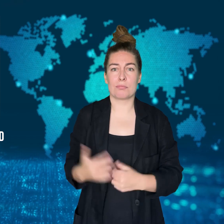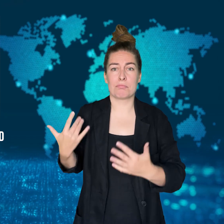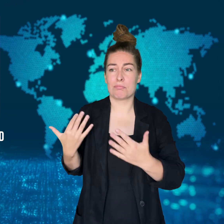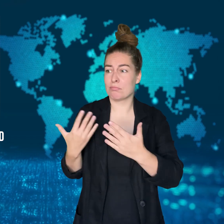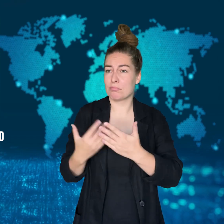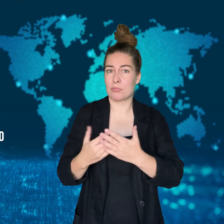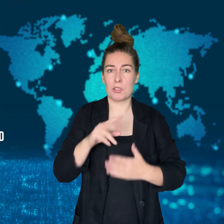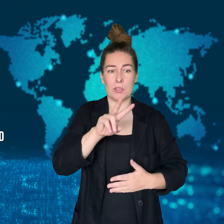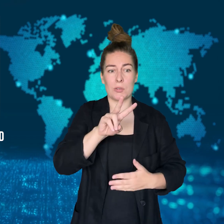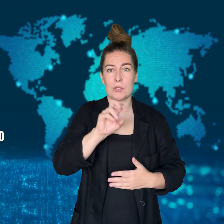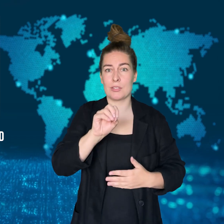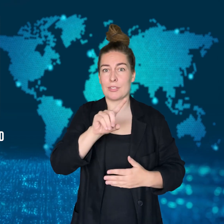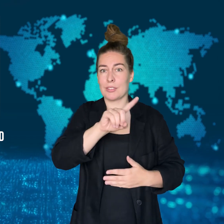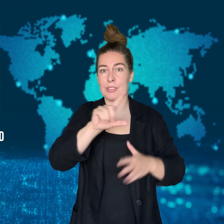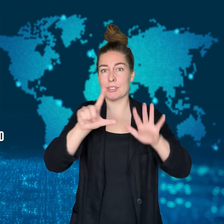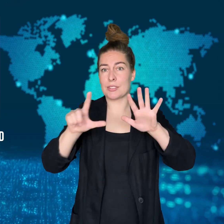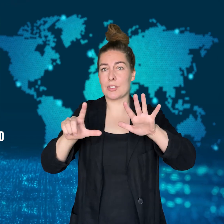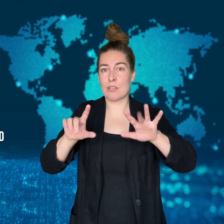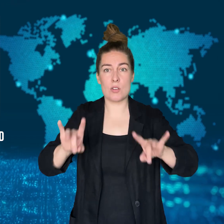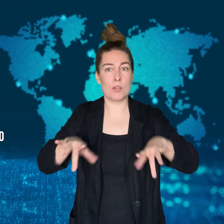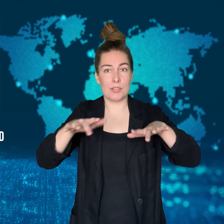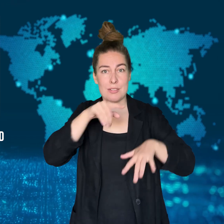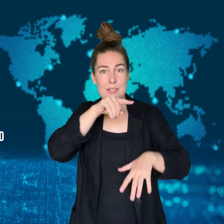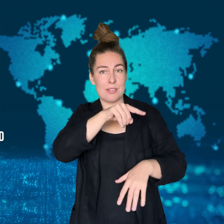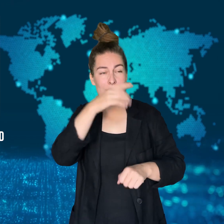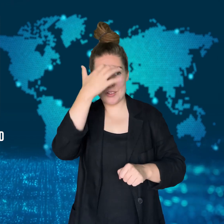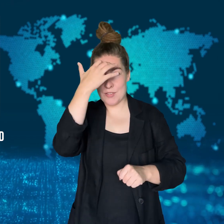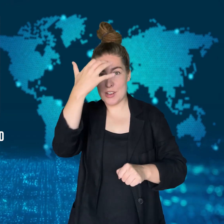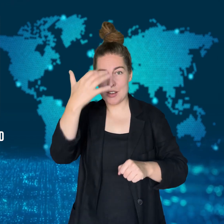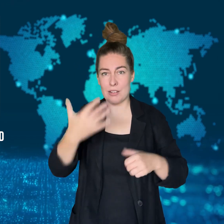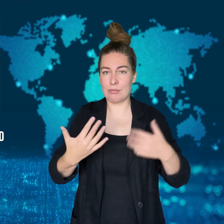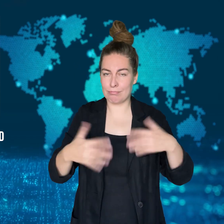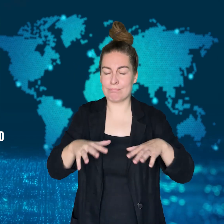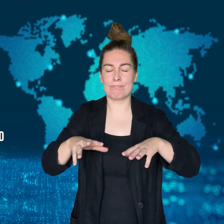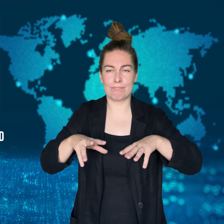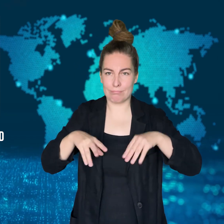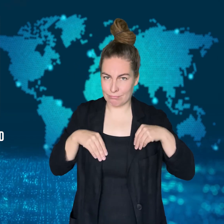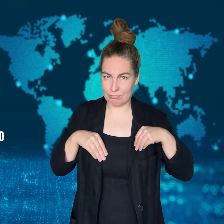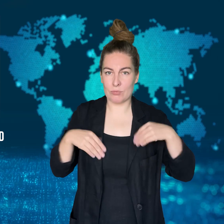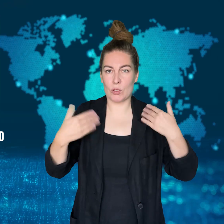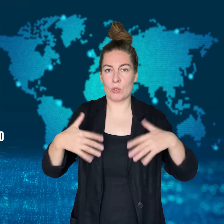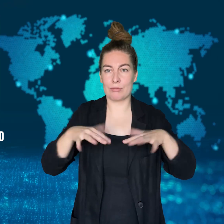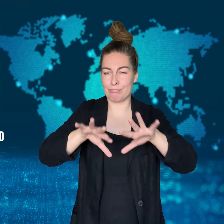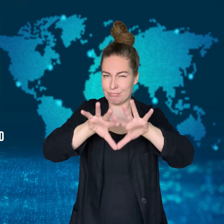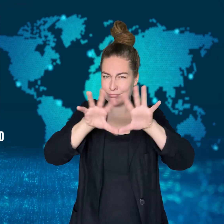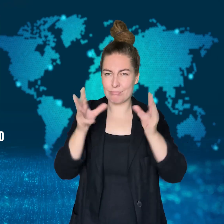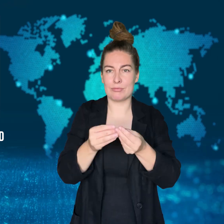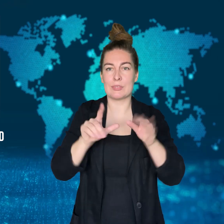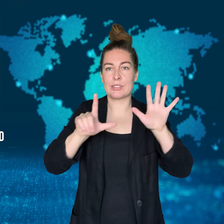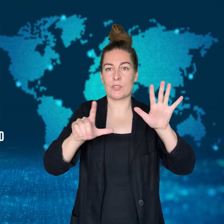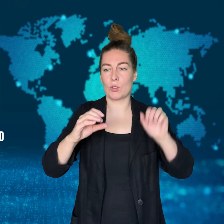There have been other lawsuits settled in the past several years.